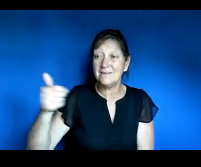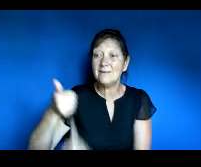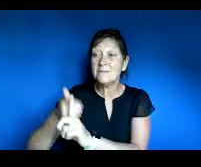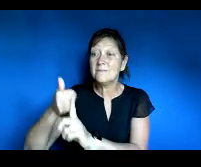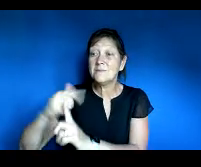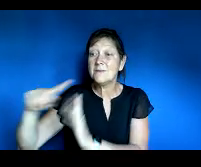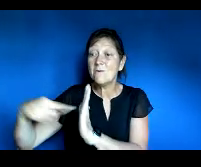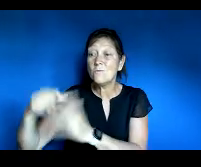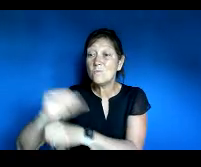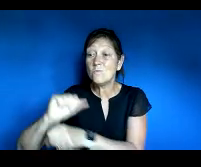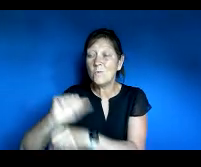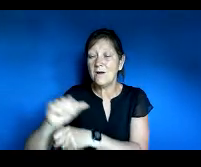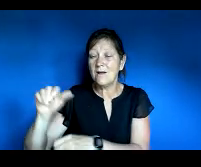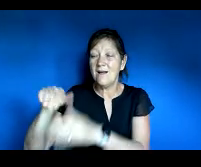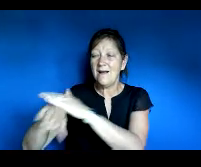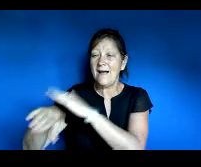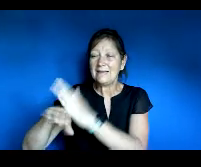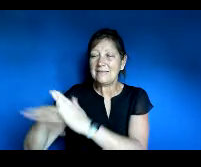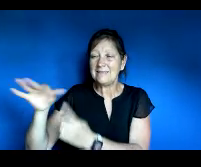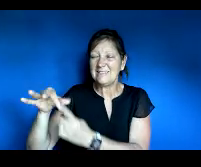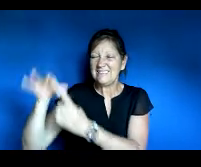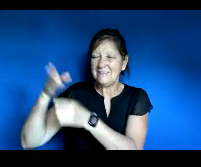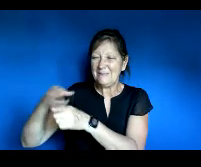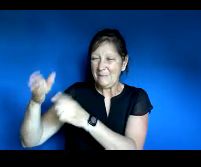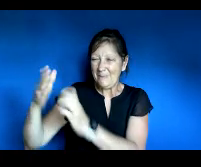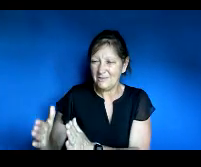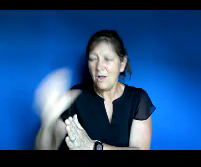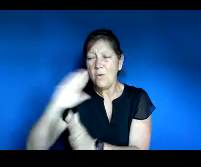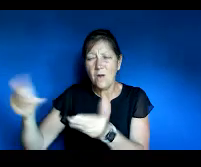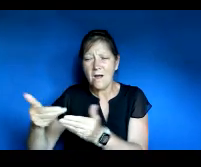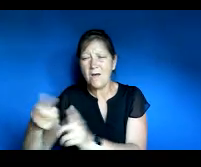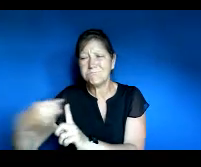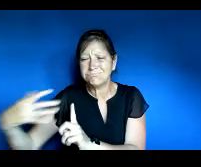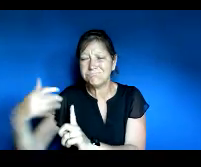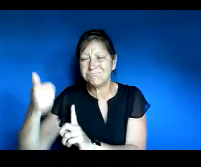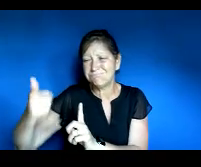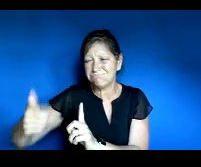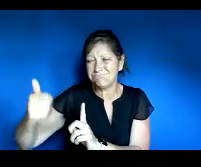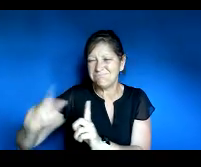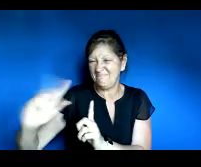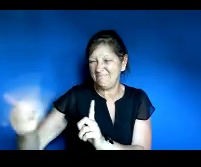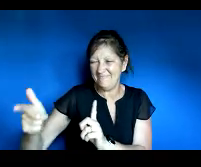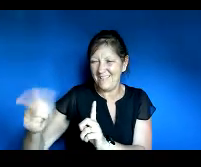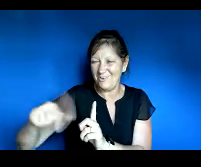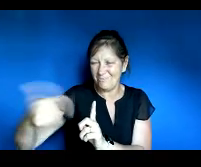and he will introduce himself in more detail in the back half of the presentation.